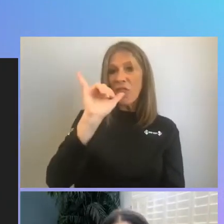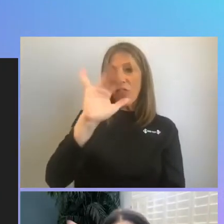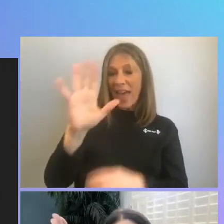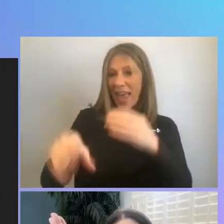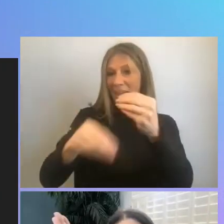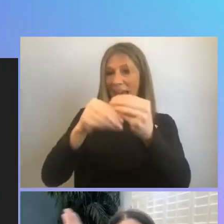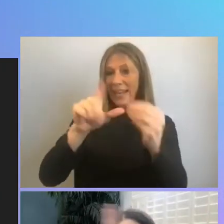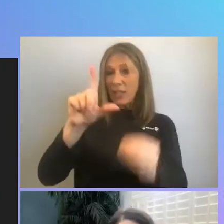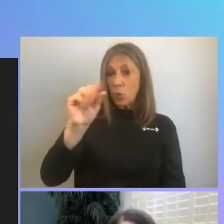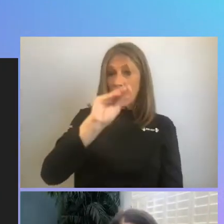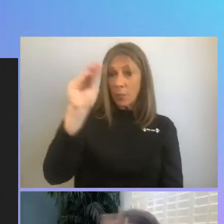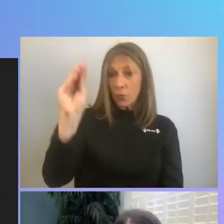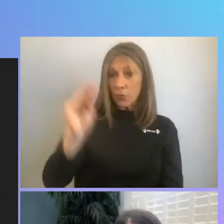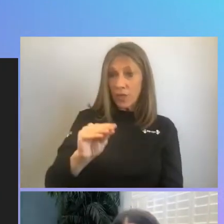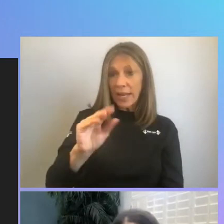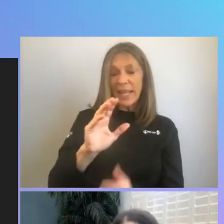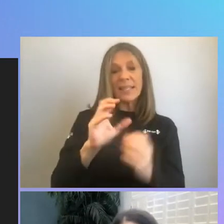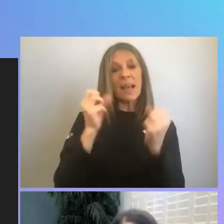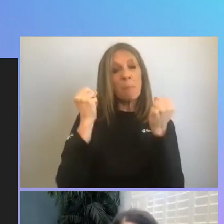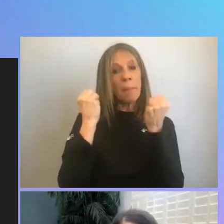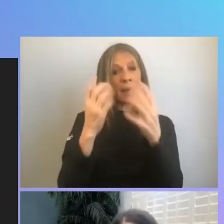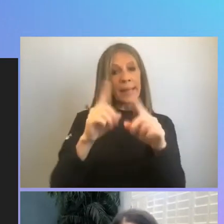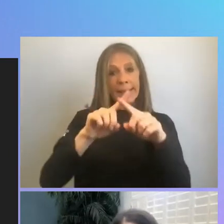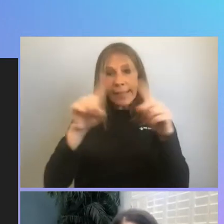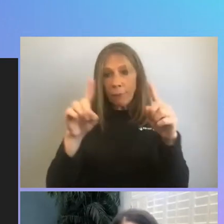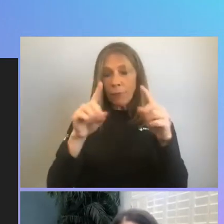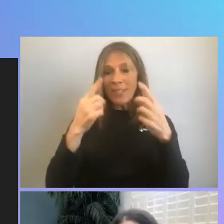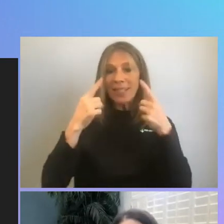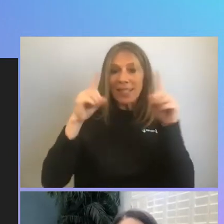20% is a lot of different success criteria that you need